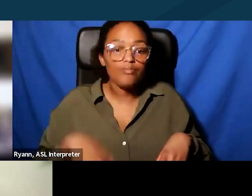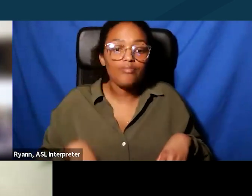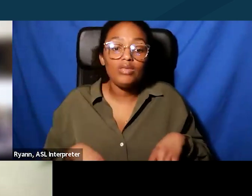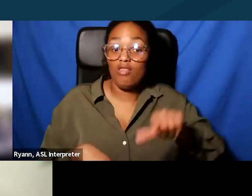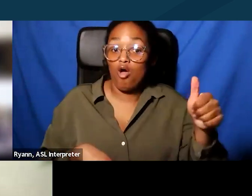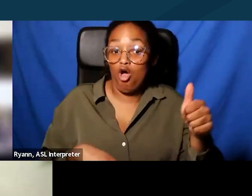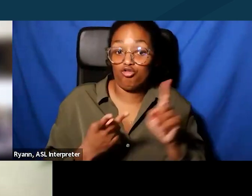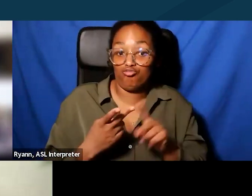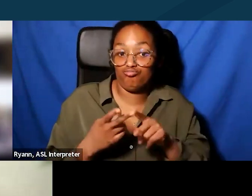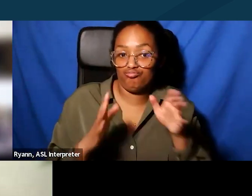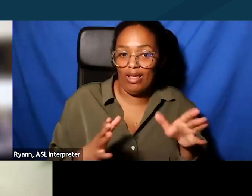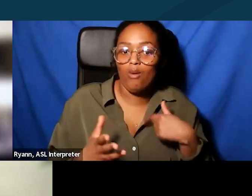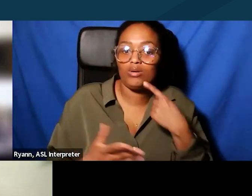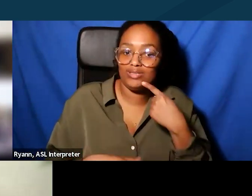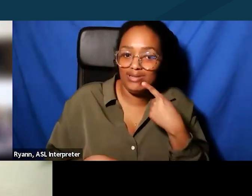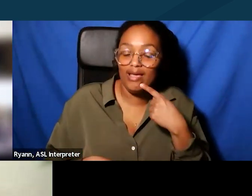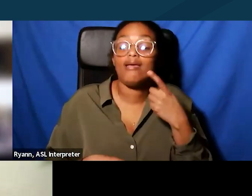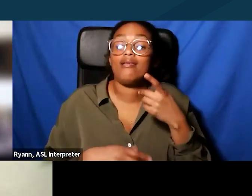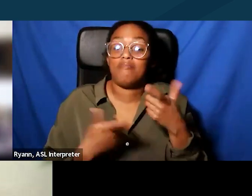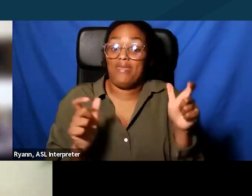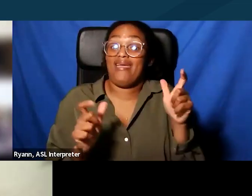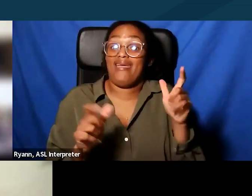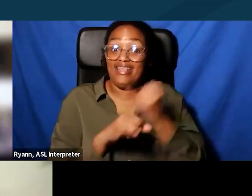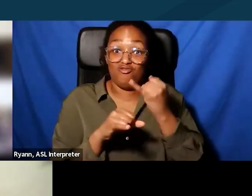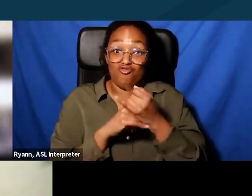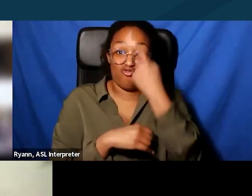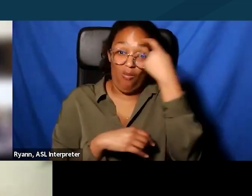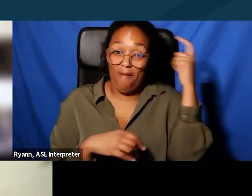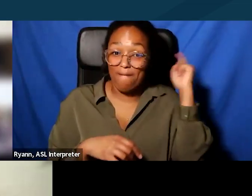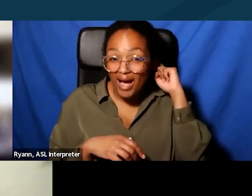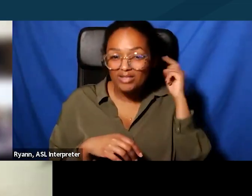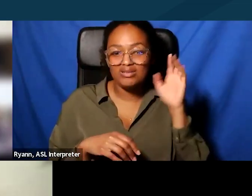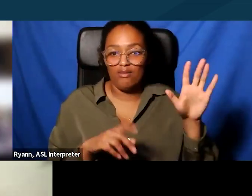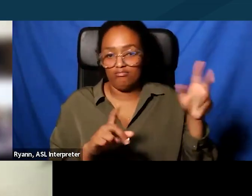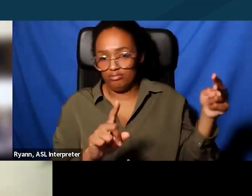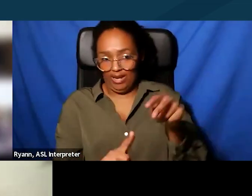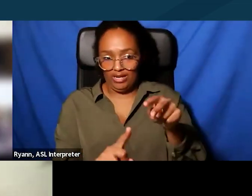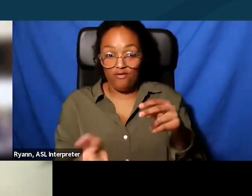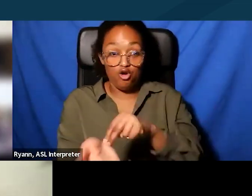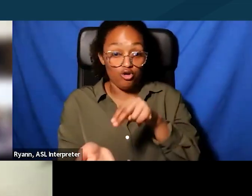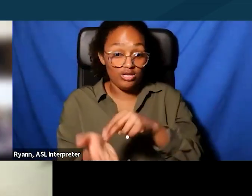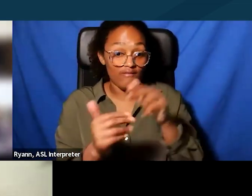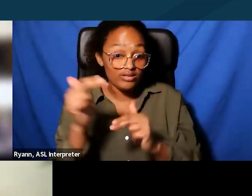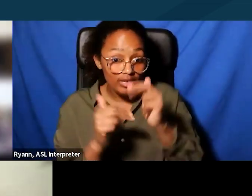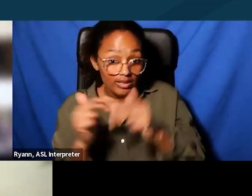are allowed to charge for and get reimbursed for room and board, okay.